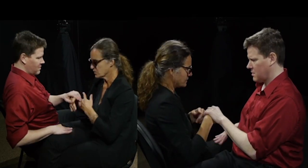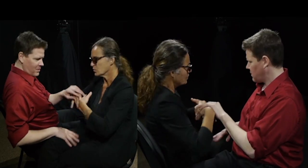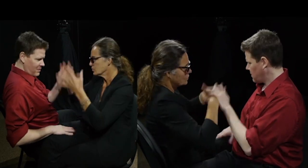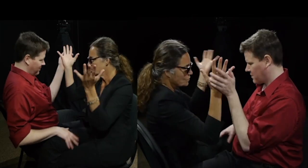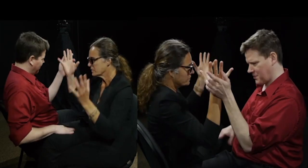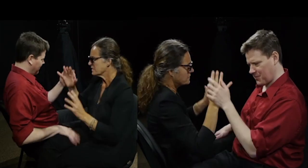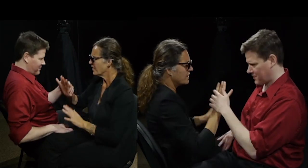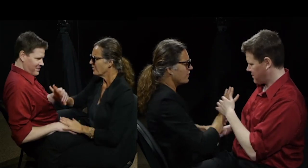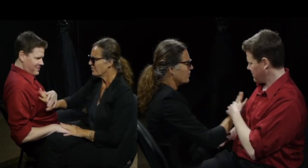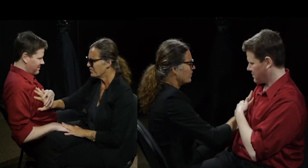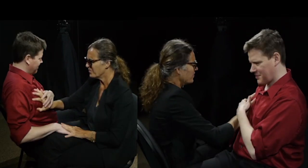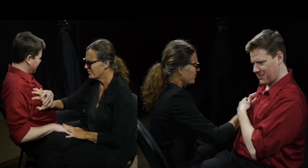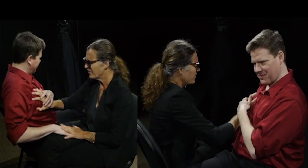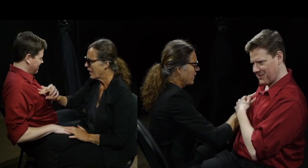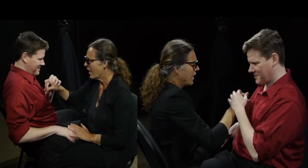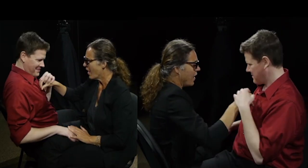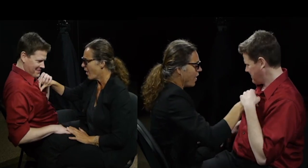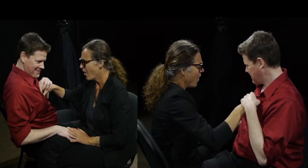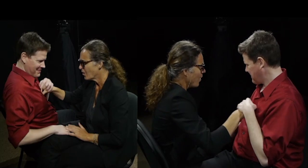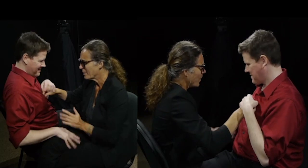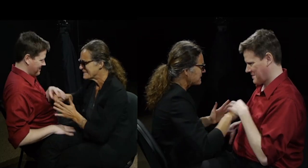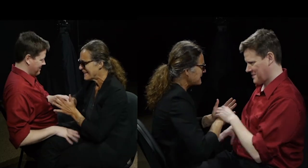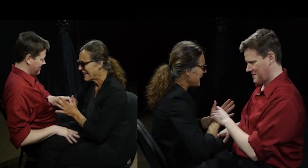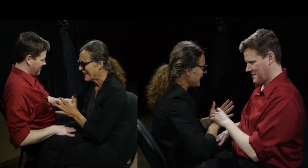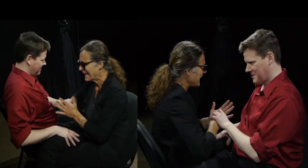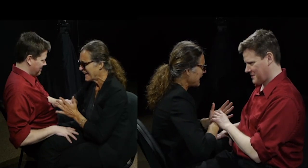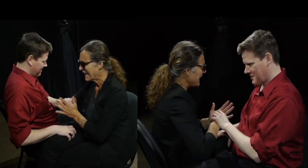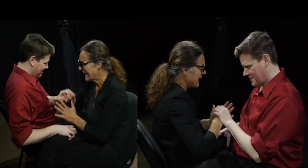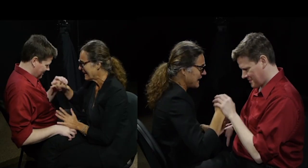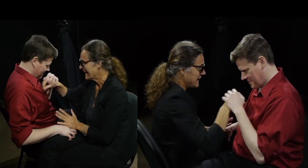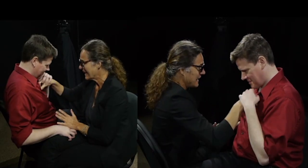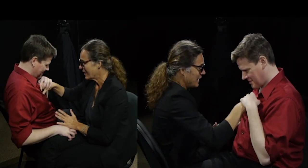We don't need sighted people to describe it to us or tell us what people are saying.